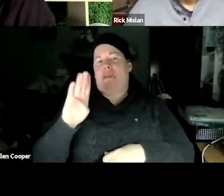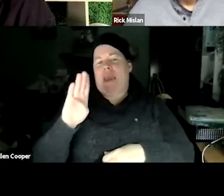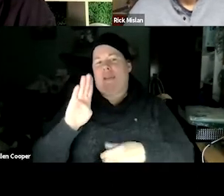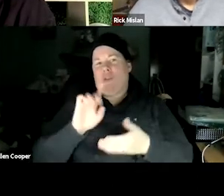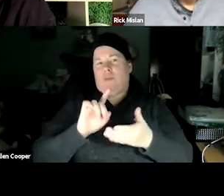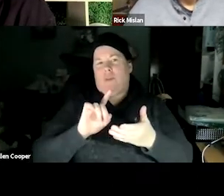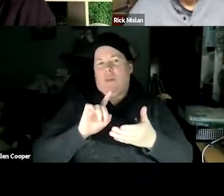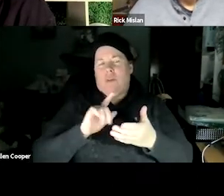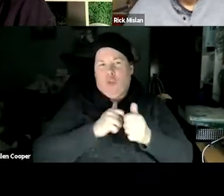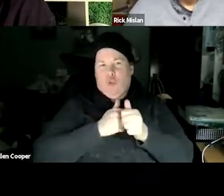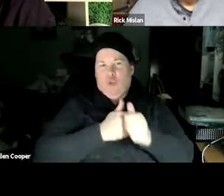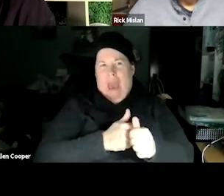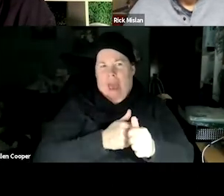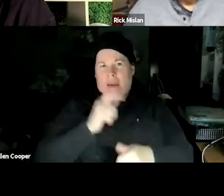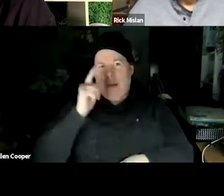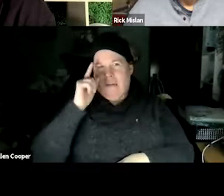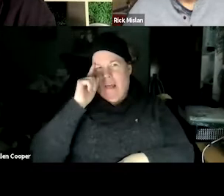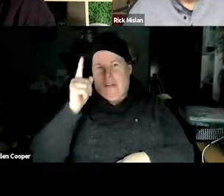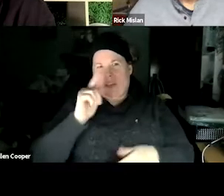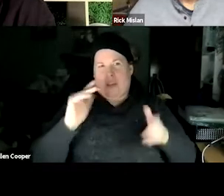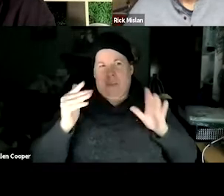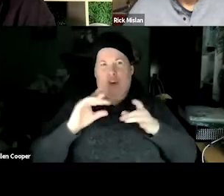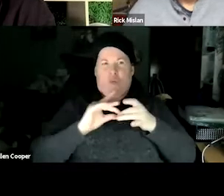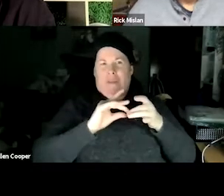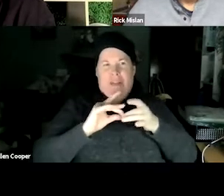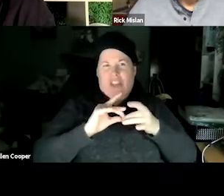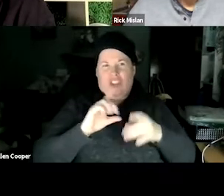versus using a relational database because you know when you're the